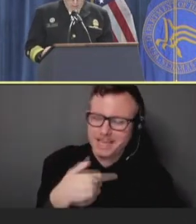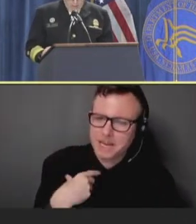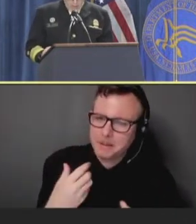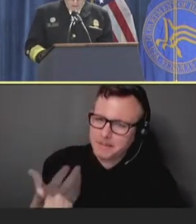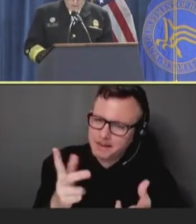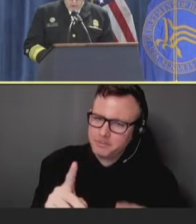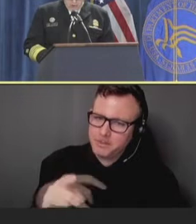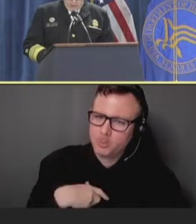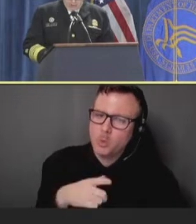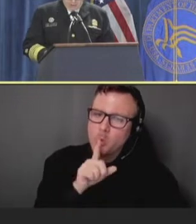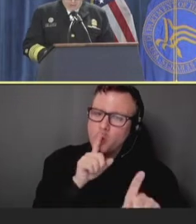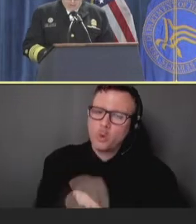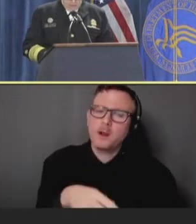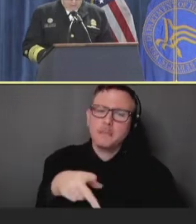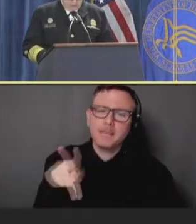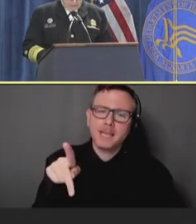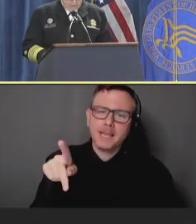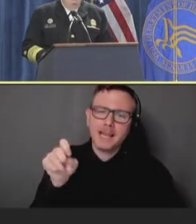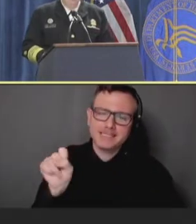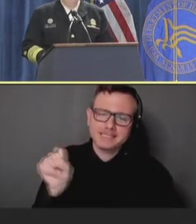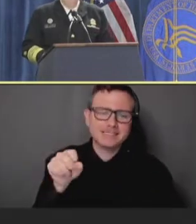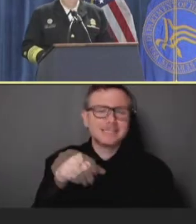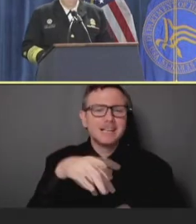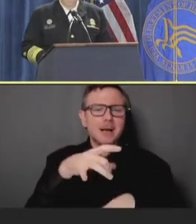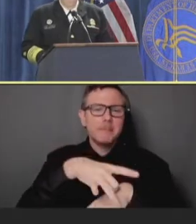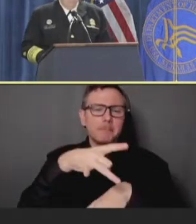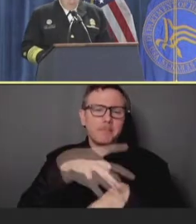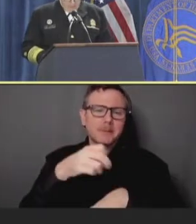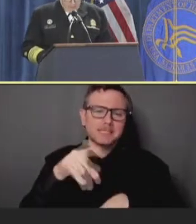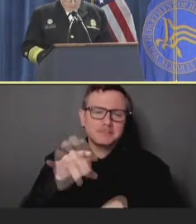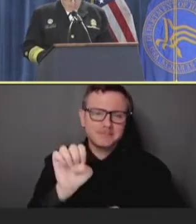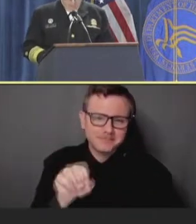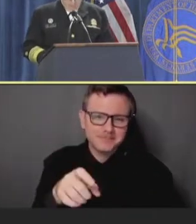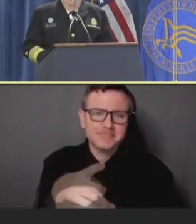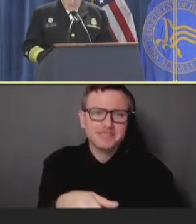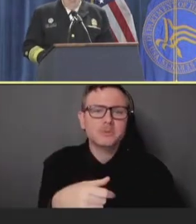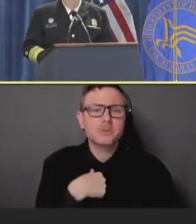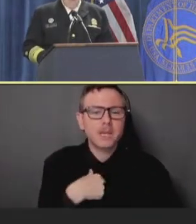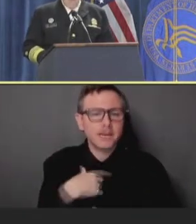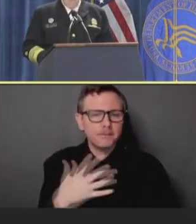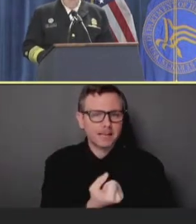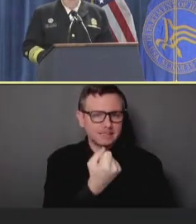We are ready to utilize some of the most effective tools that we have in public health, vaccines,